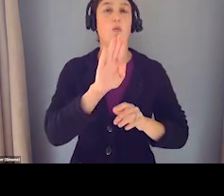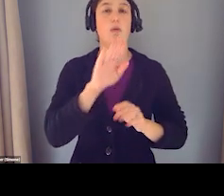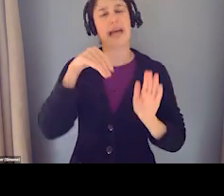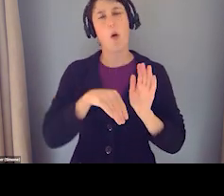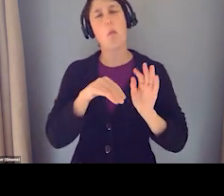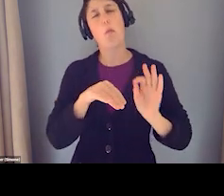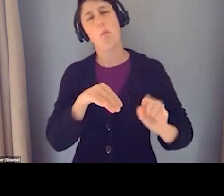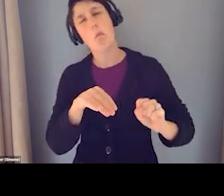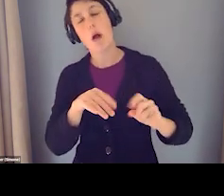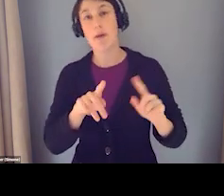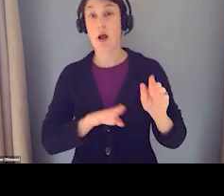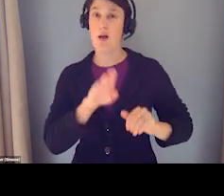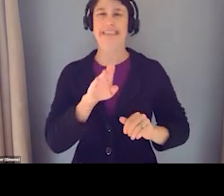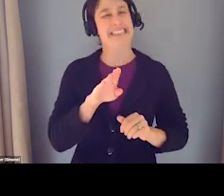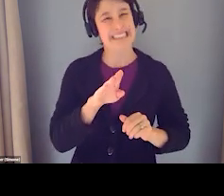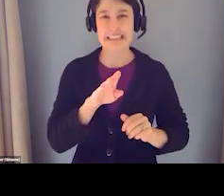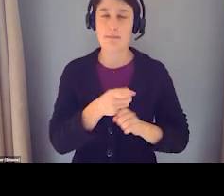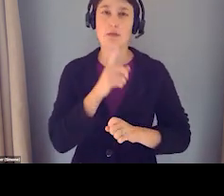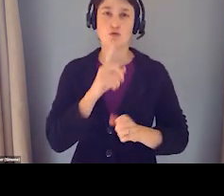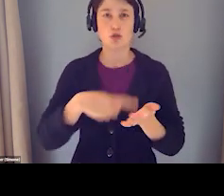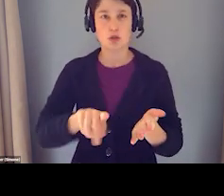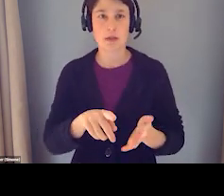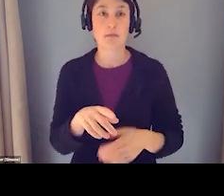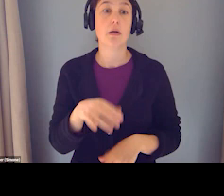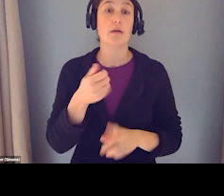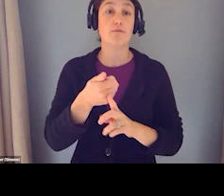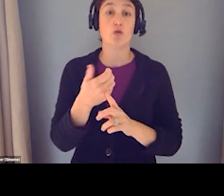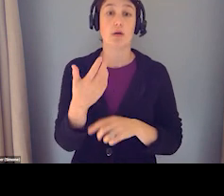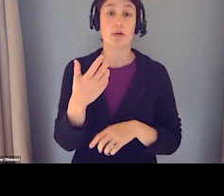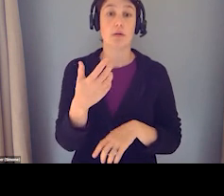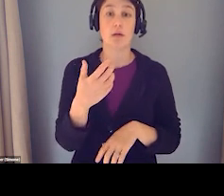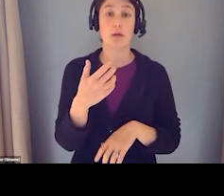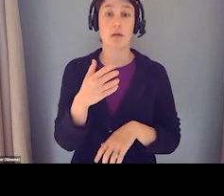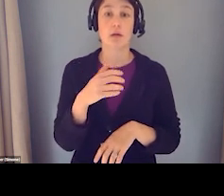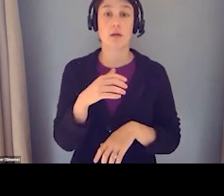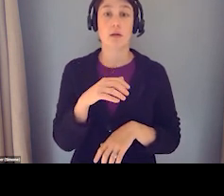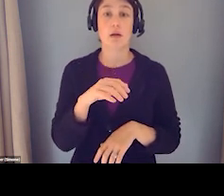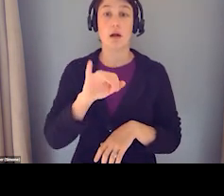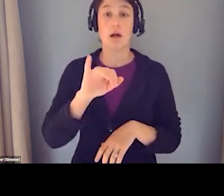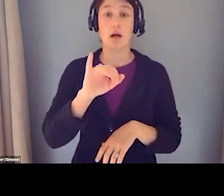If you're an IHE who has the rate for the entire period of the award,